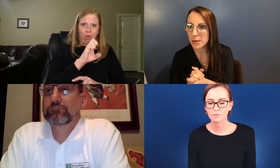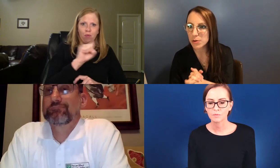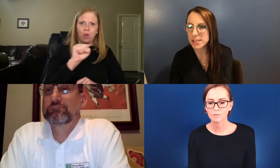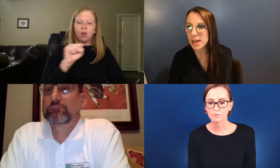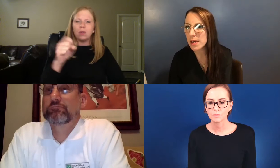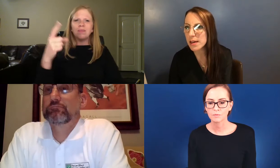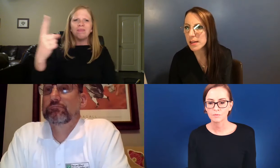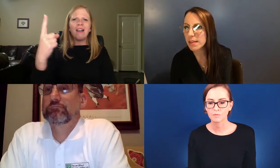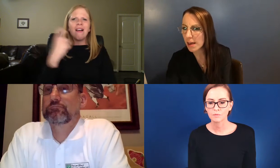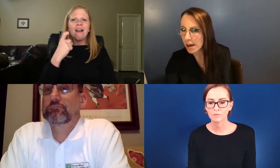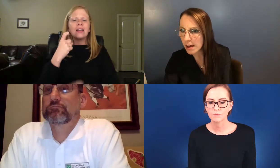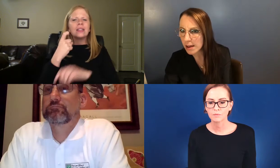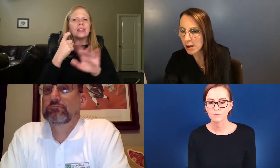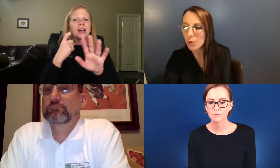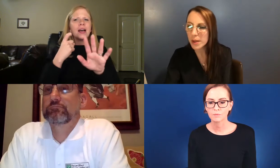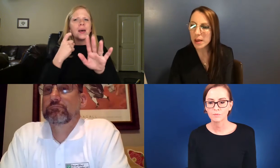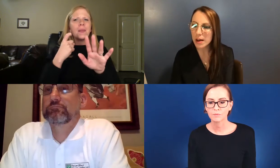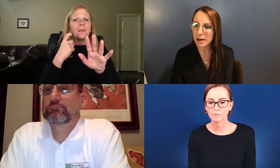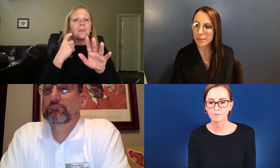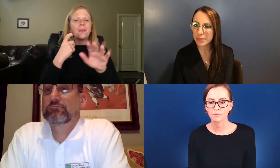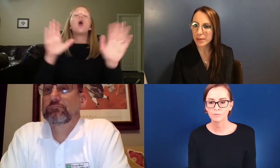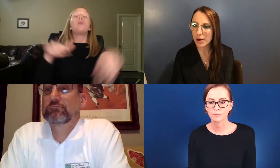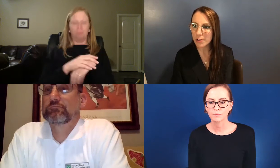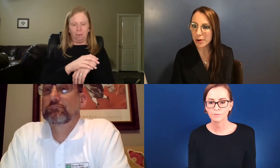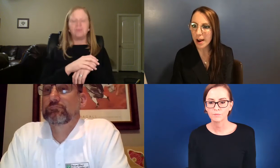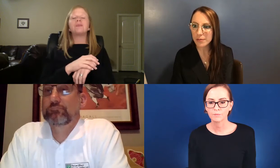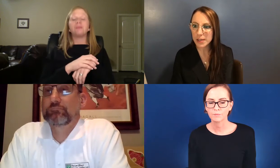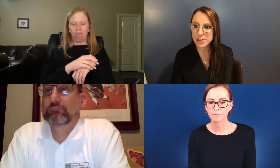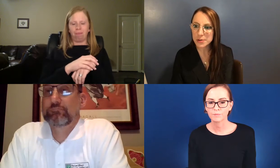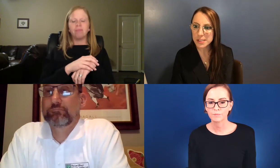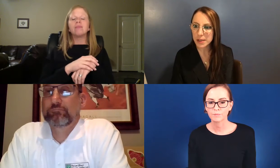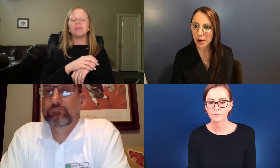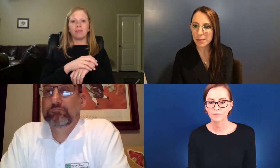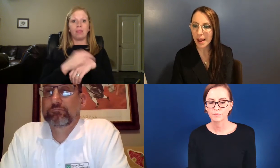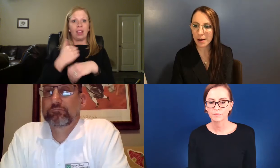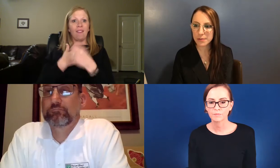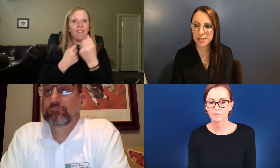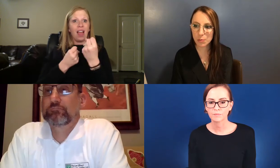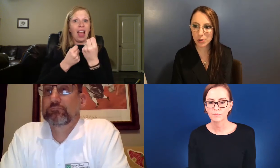Someone said that, oh, are there advocates who can speak on behalf of someone